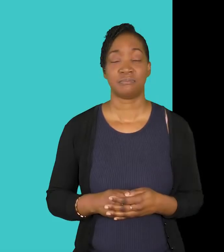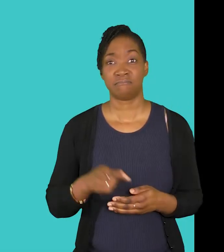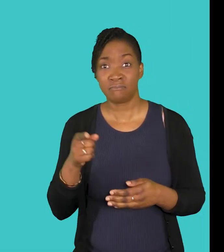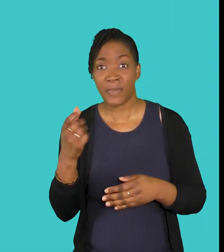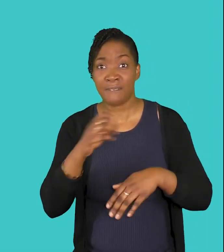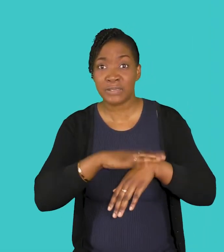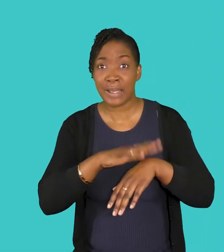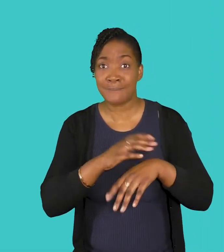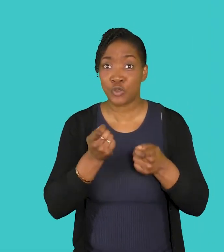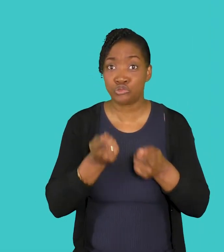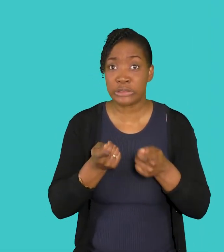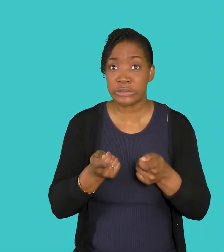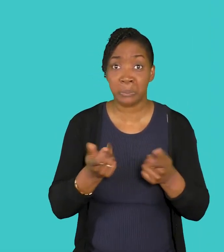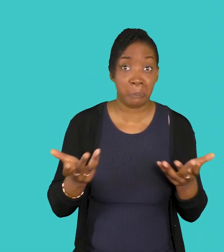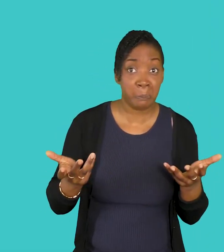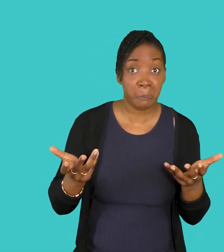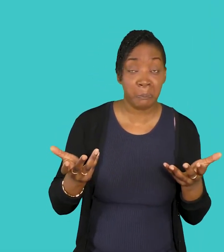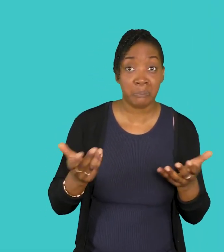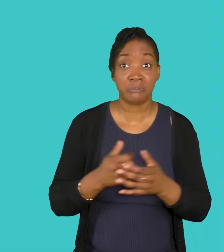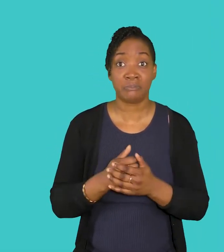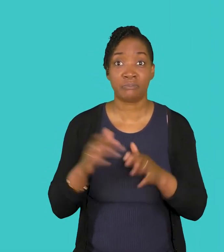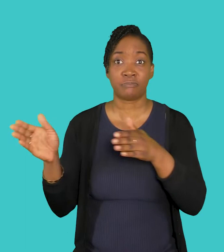“Do you have time for a treat?”